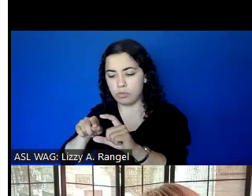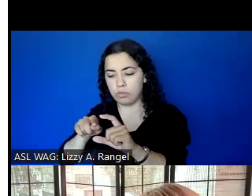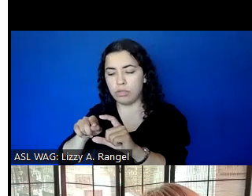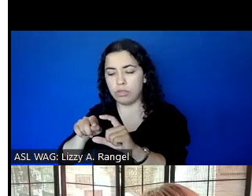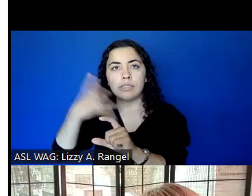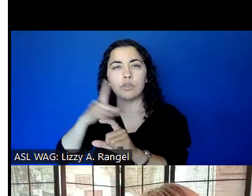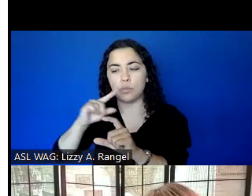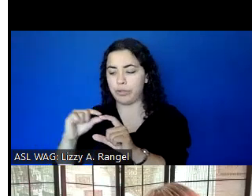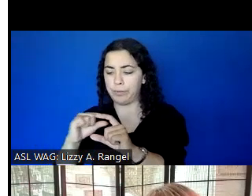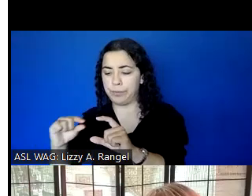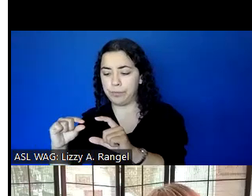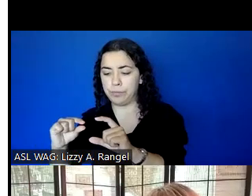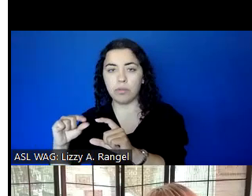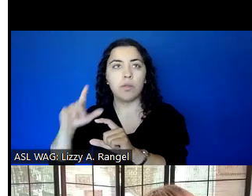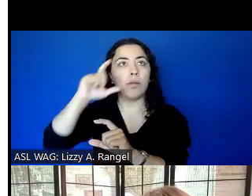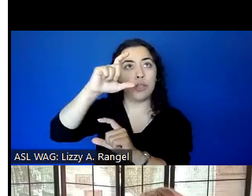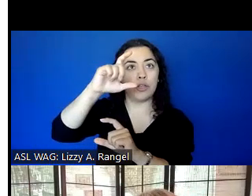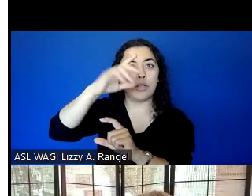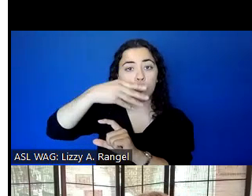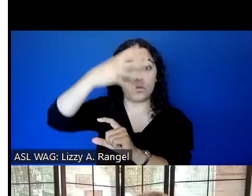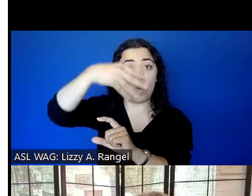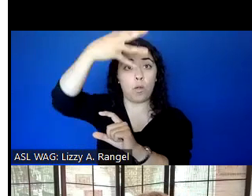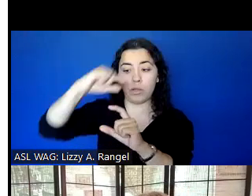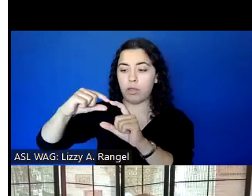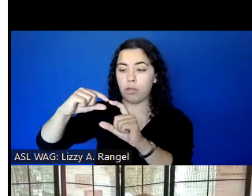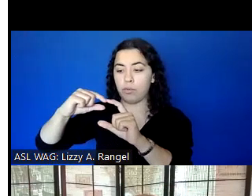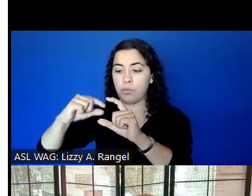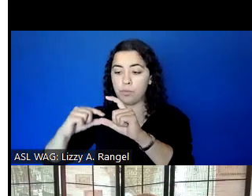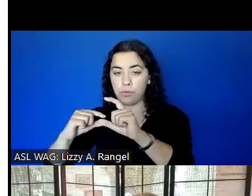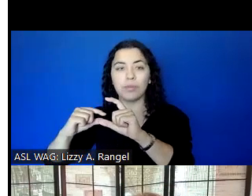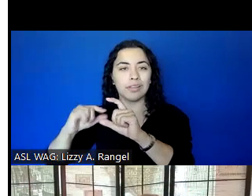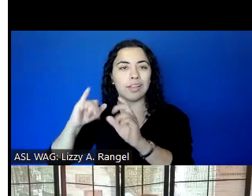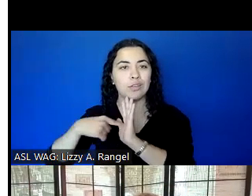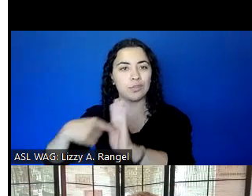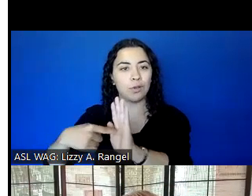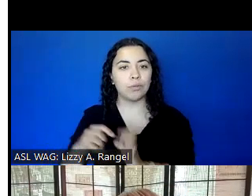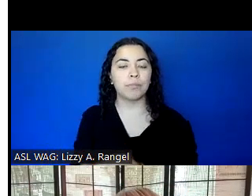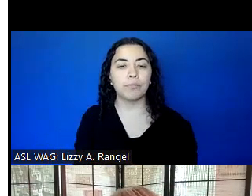And then we have things like reading assistants. These can help customize the font, the size,